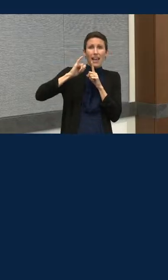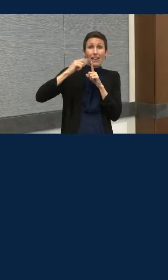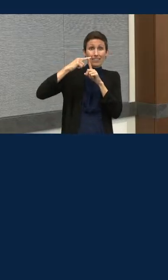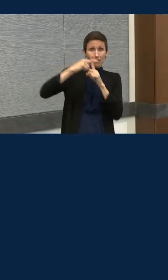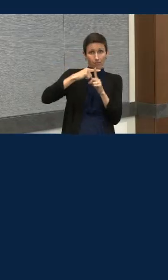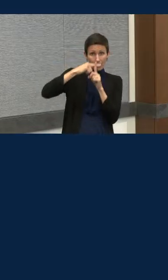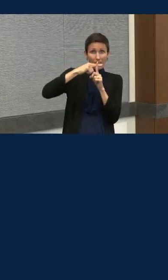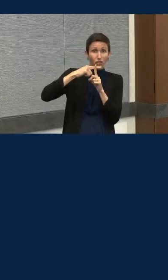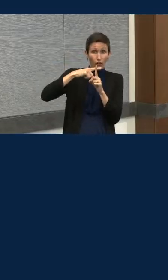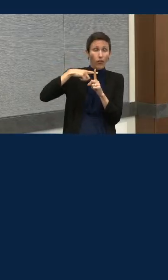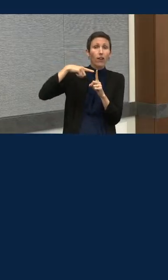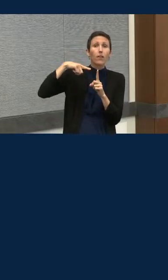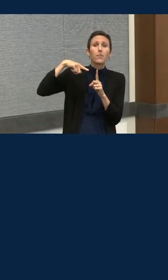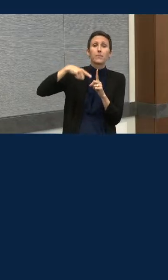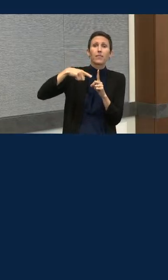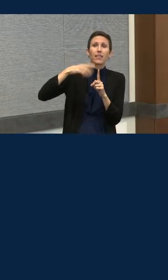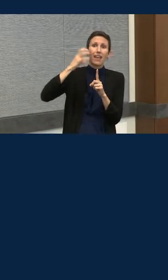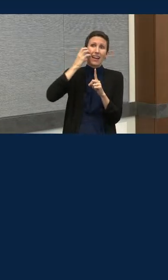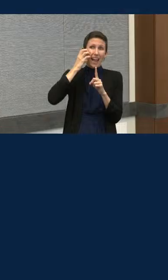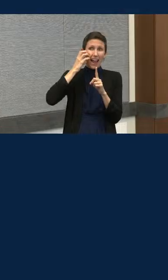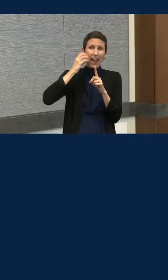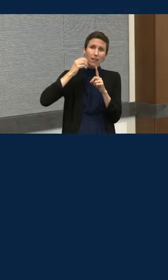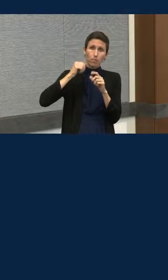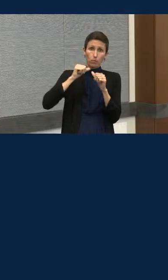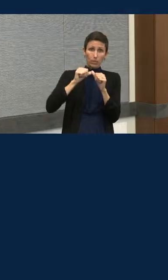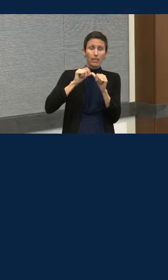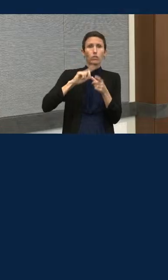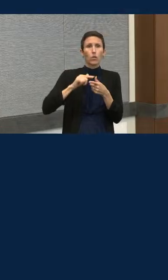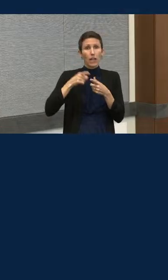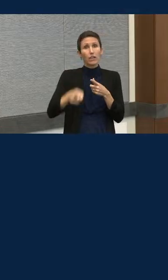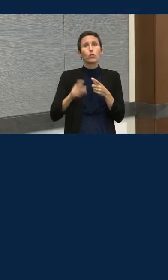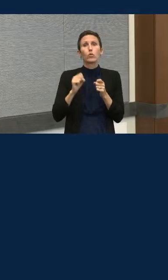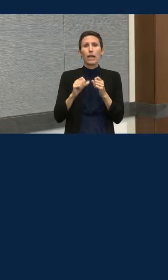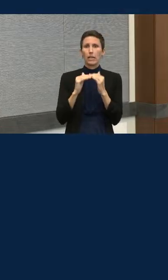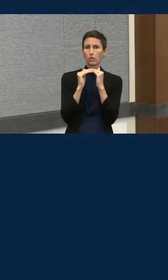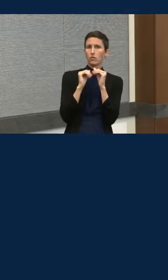that you gain a healthy weight